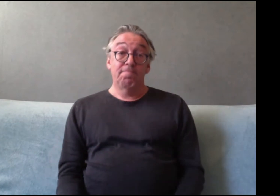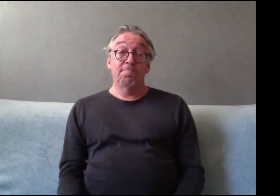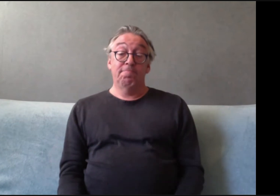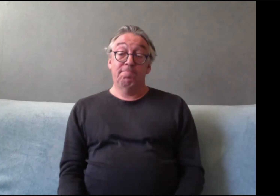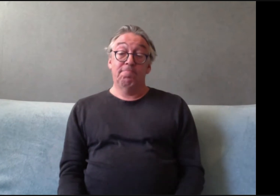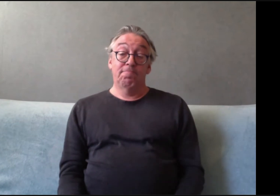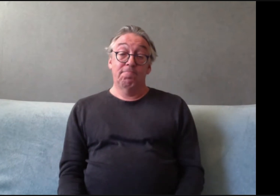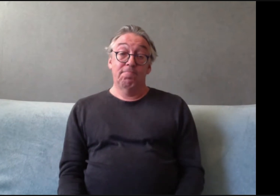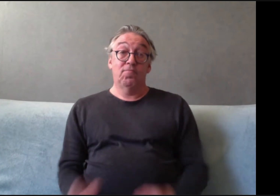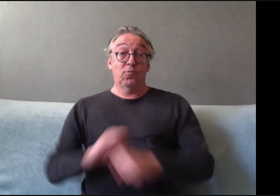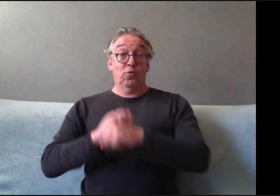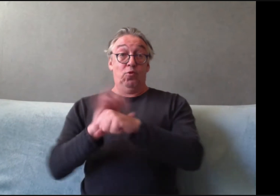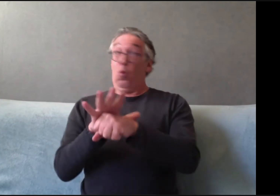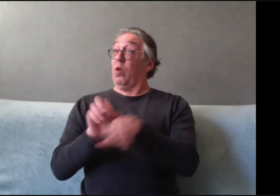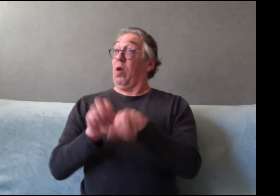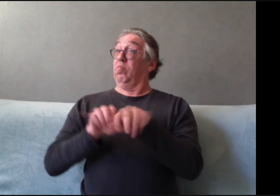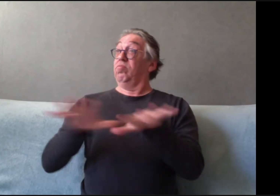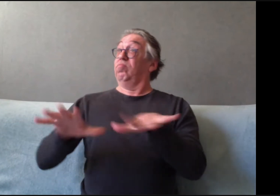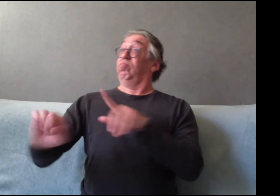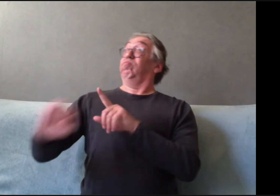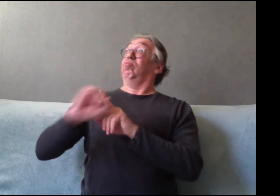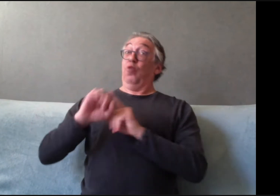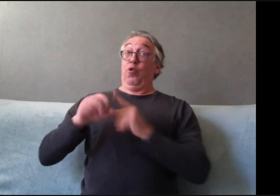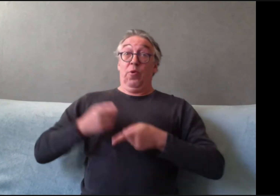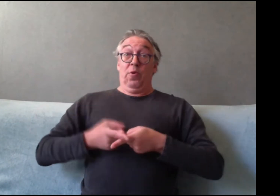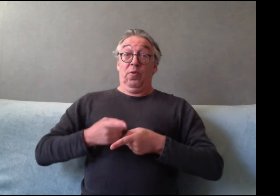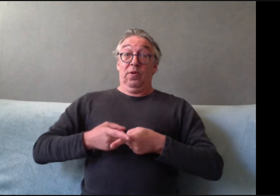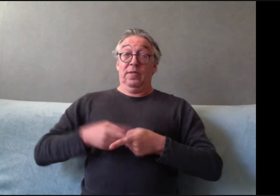the leaders of the political parties in the Parliament,